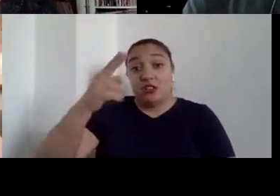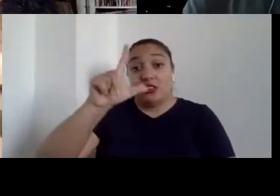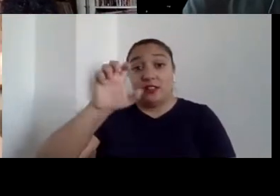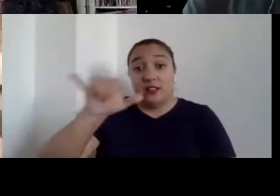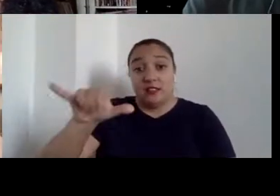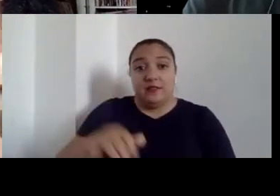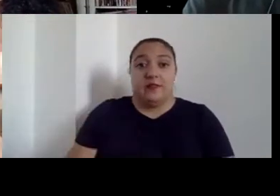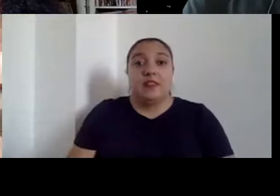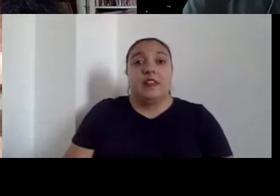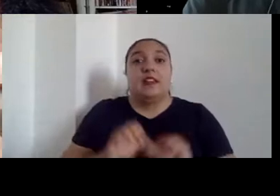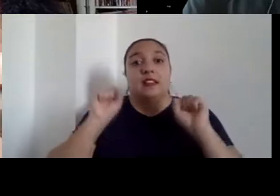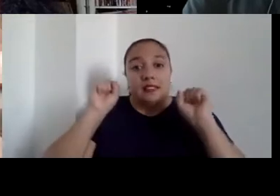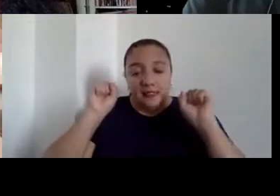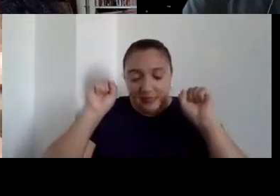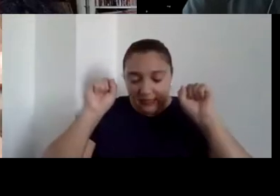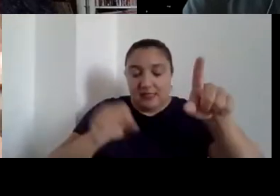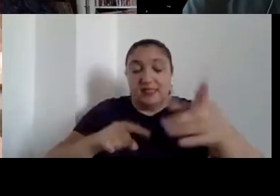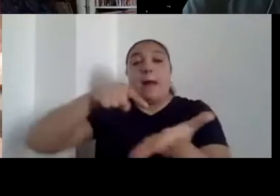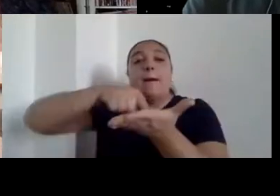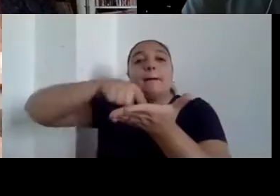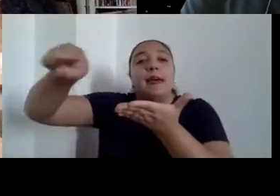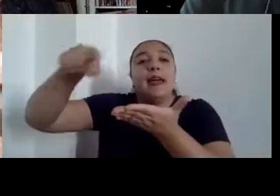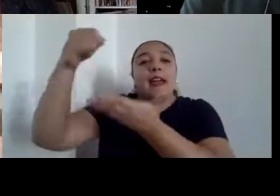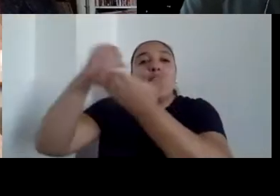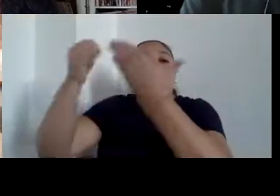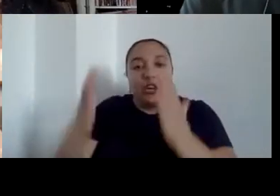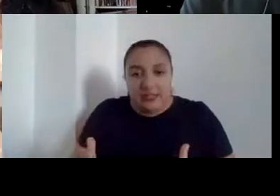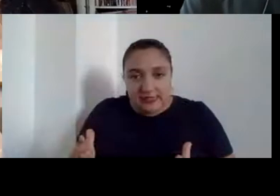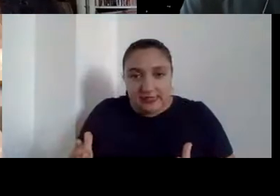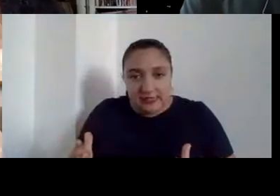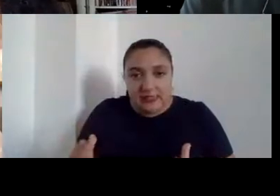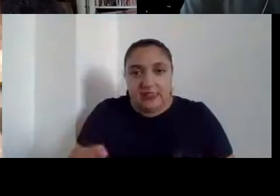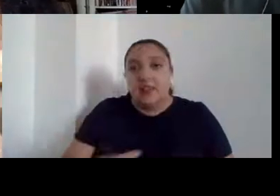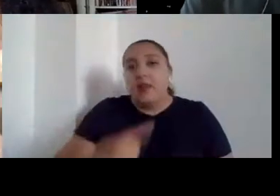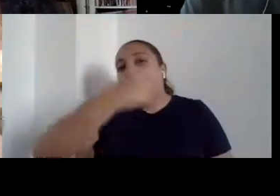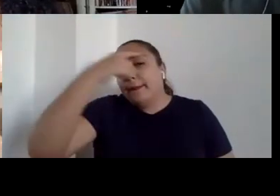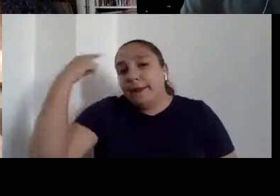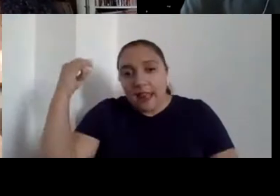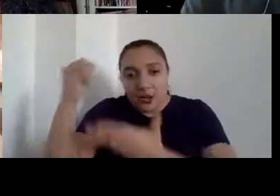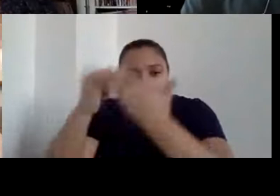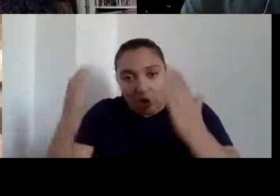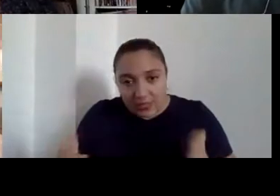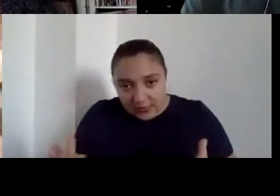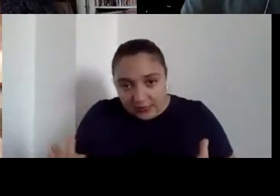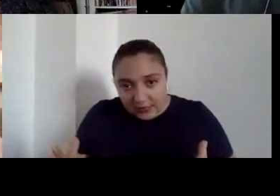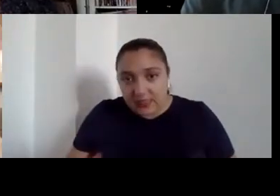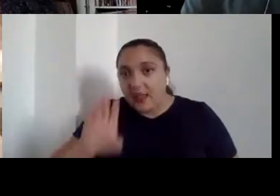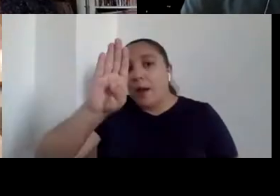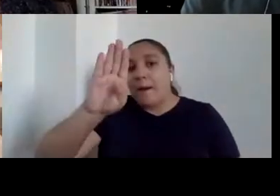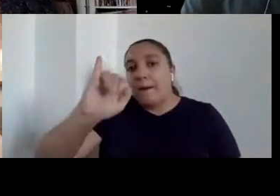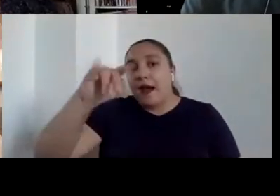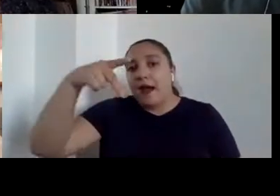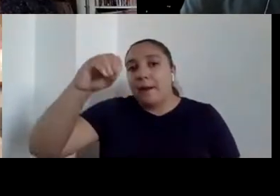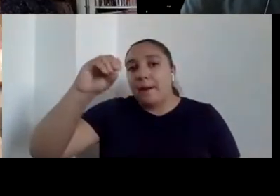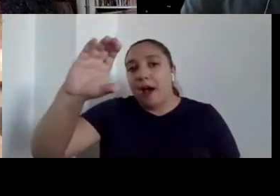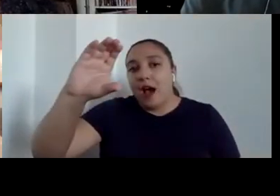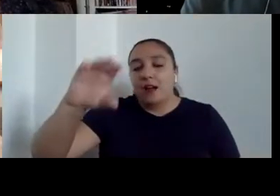pay artists. Pay individual artists. Pay BIPOC artists. Play trans artists. Pay disabled